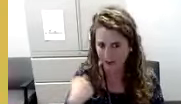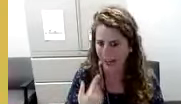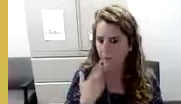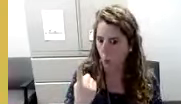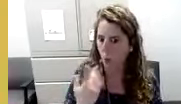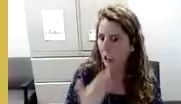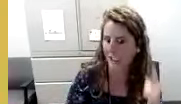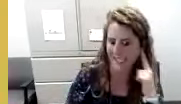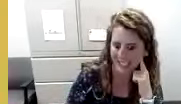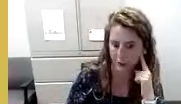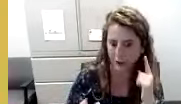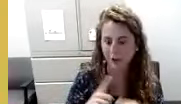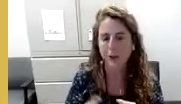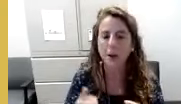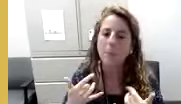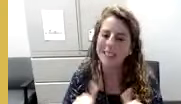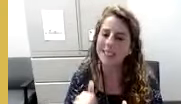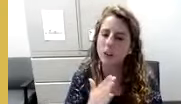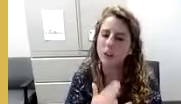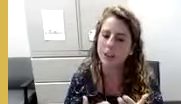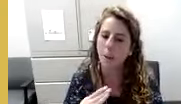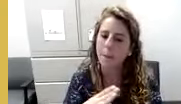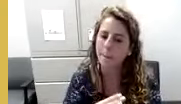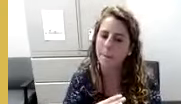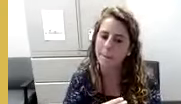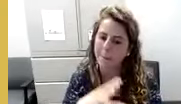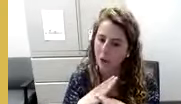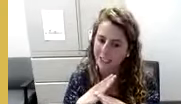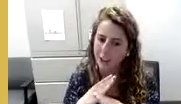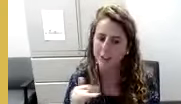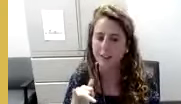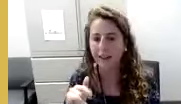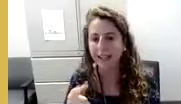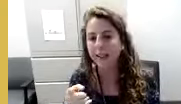know why they’re being referred because they do have “one good ear,” but there are certainly